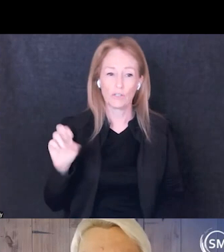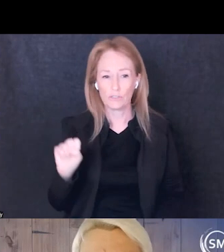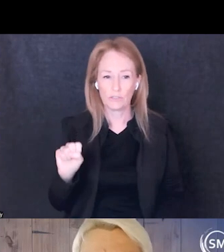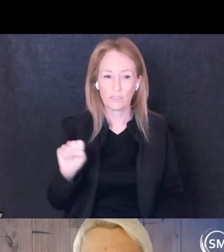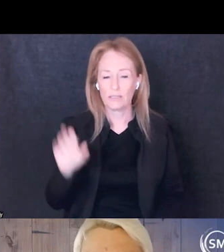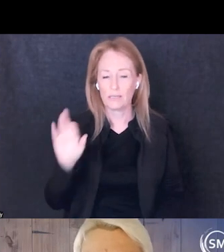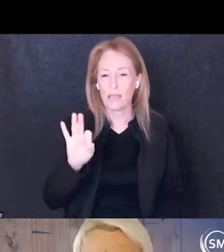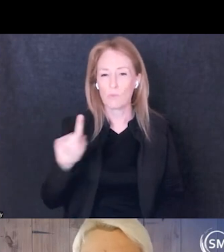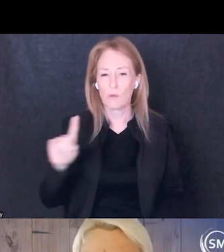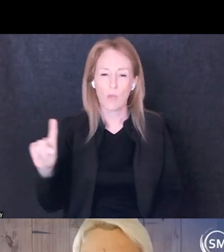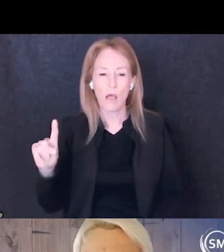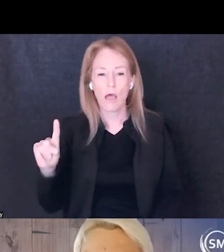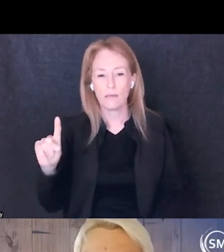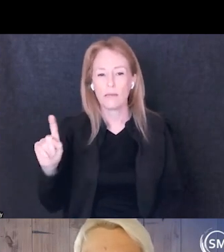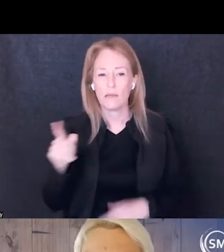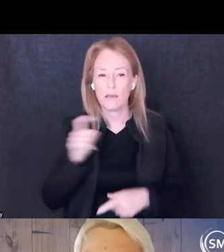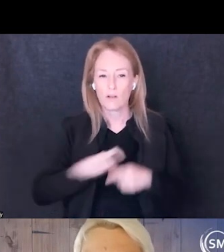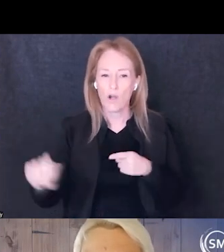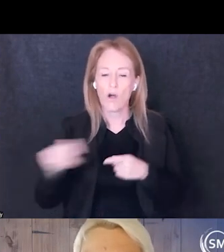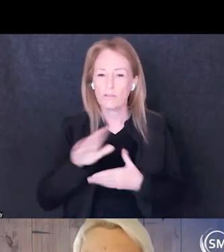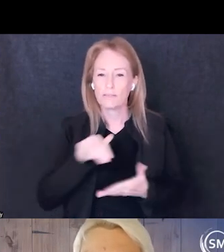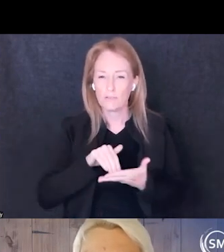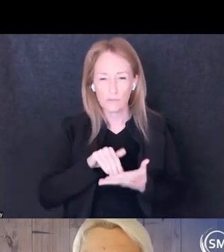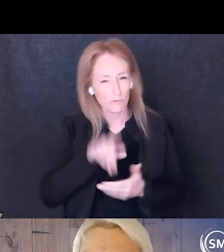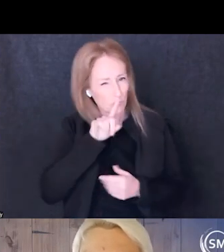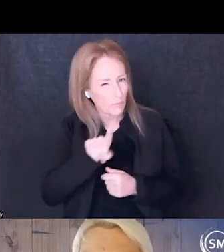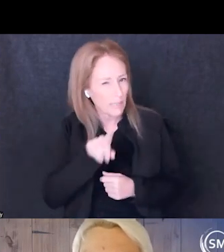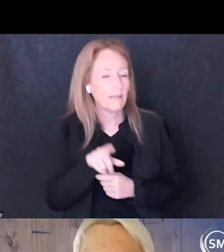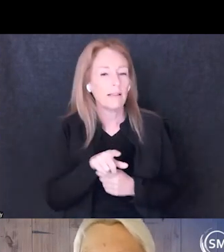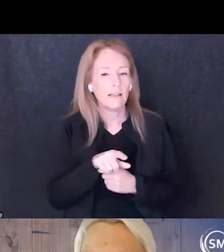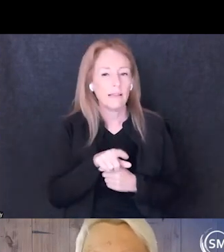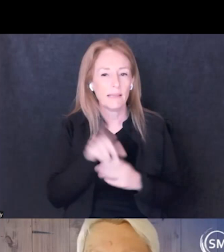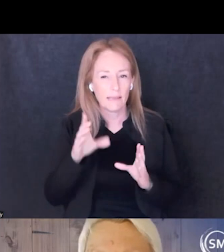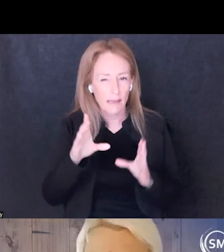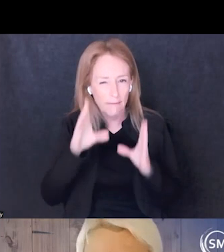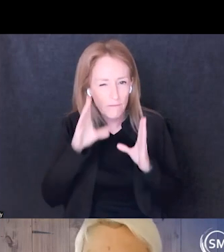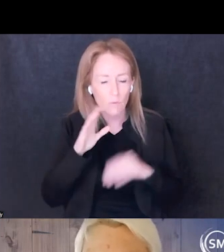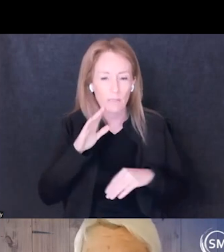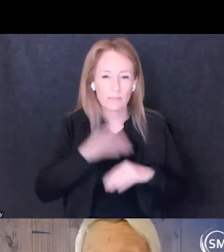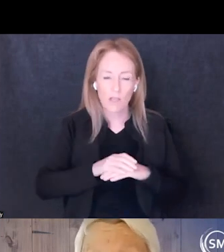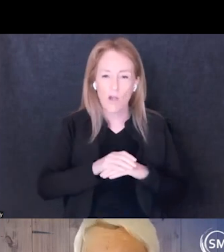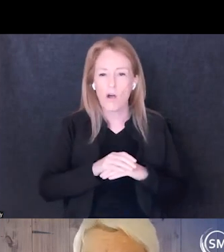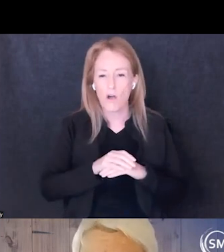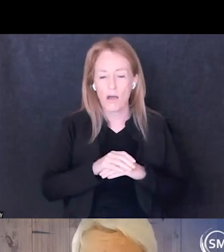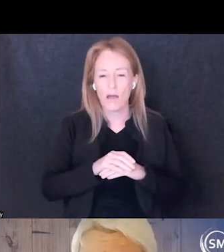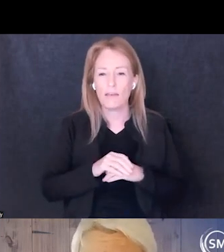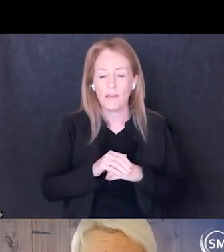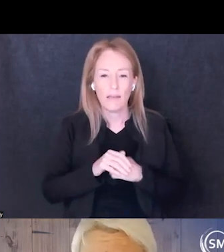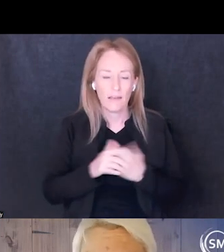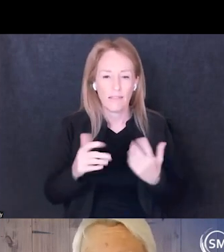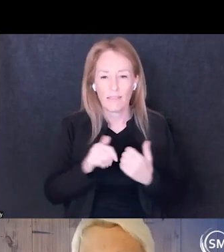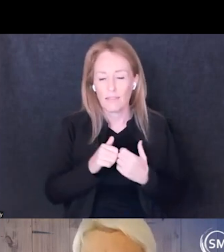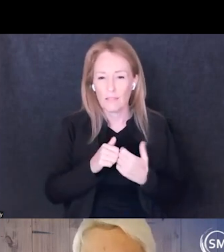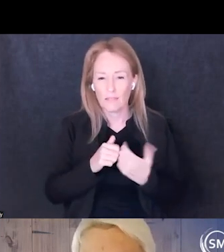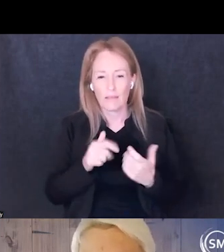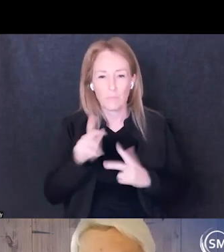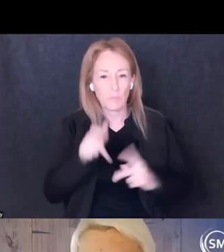FOCUSED ON THE STRESS OF THOSE THAT WORK THERE AND HOW THAT